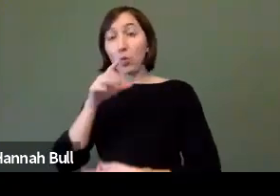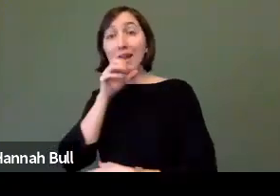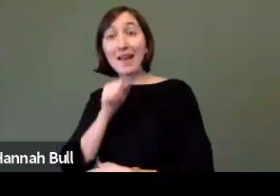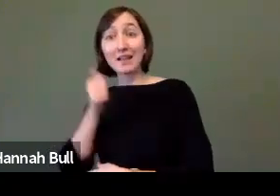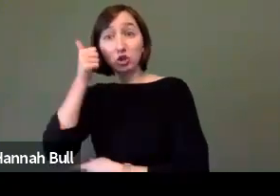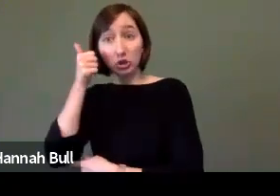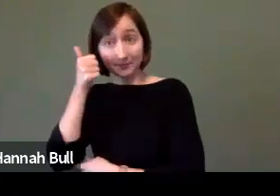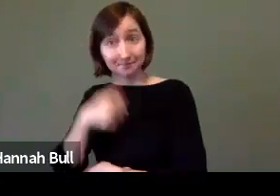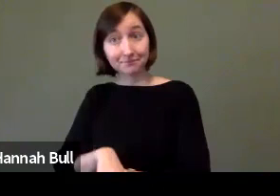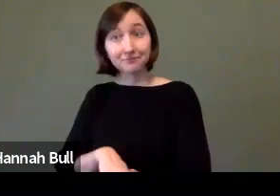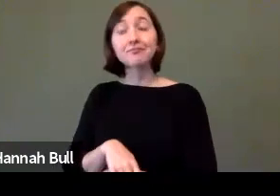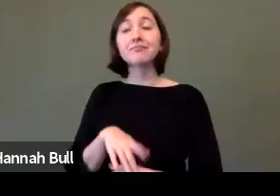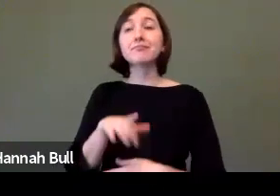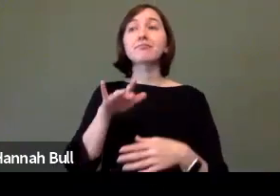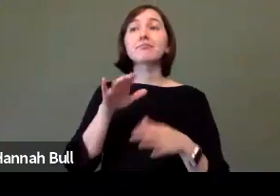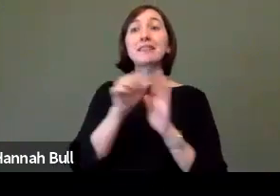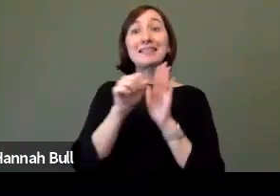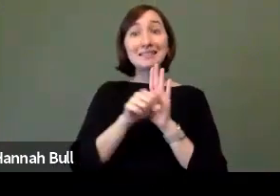for people who are deaf or hard of hearing.